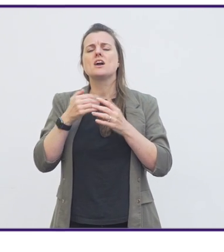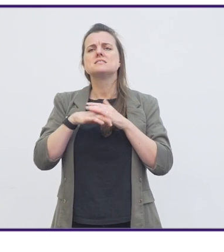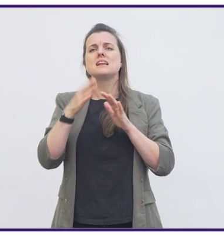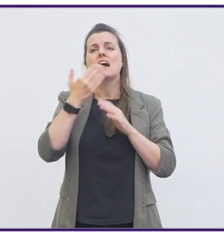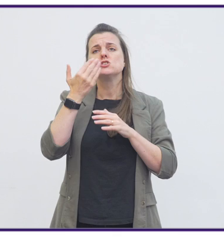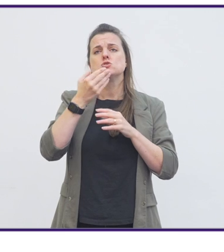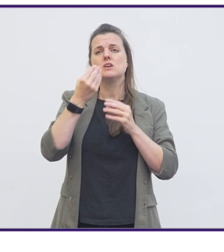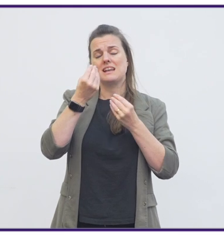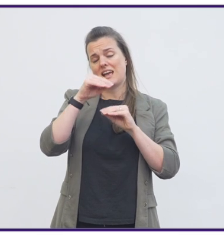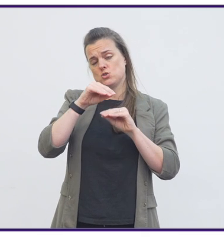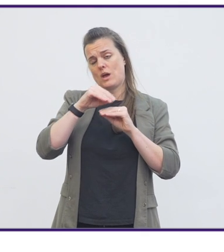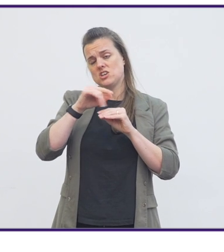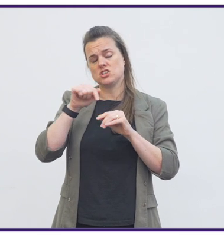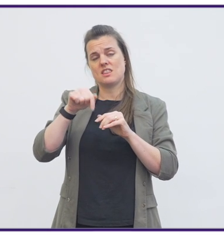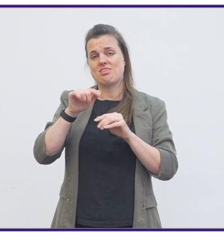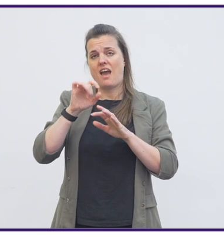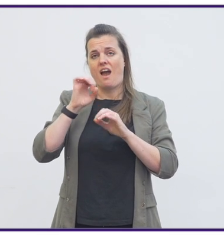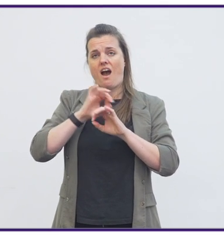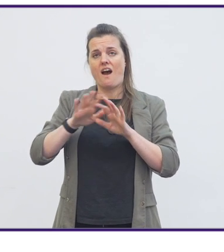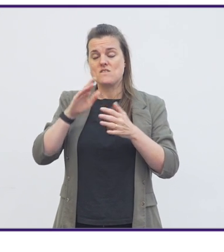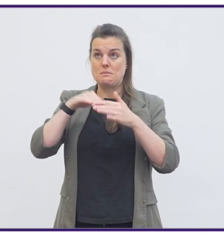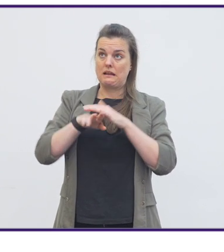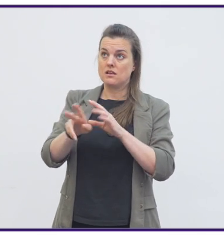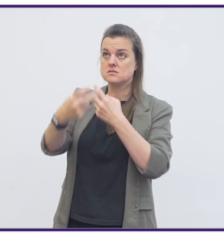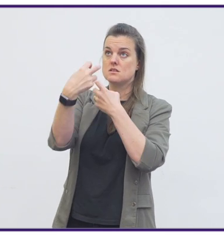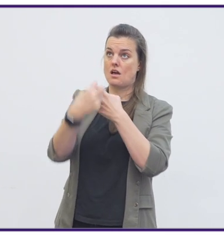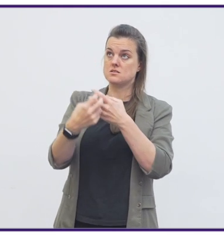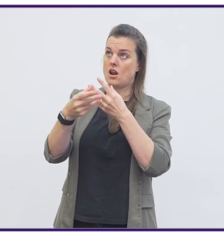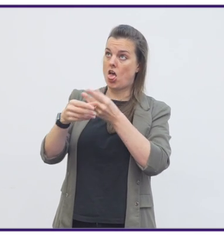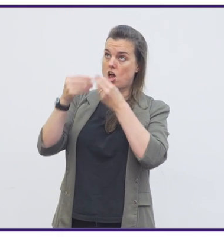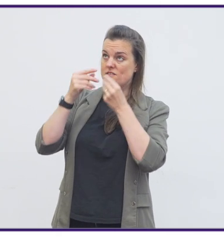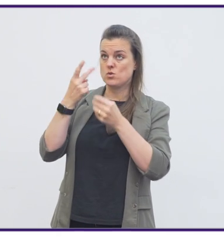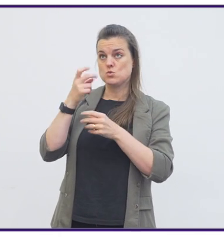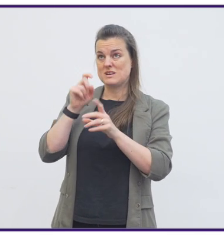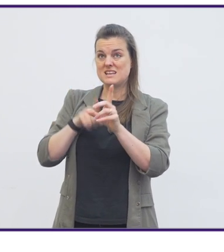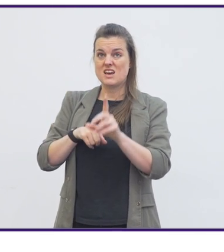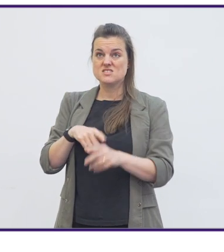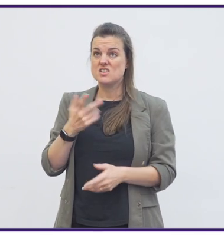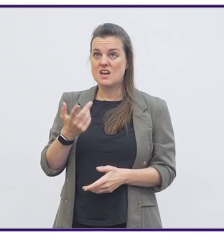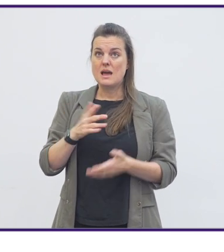for 20-plus years. It's like telling someone how to groom a dog when you haven't seen one in person for decades.